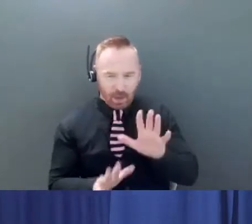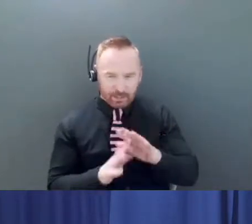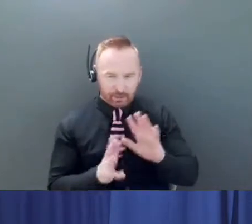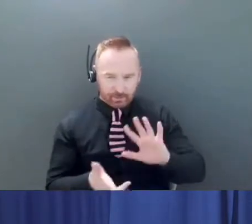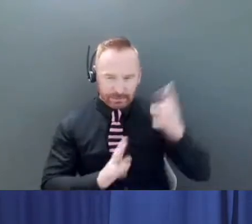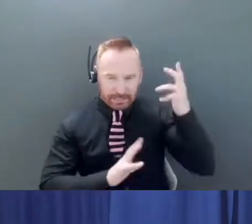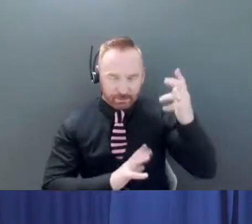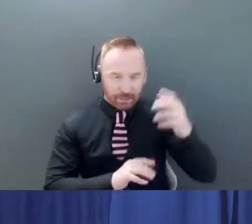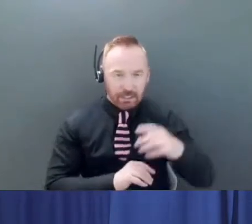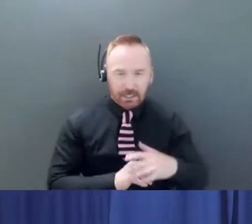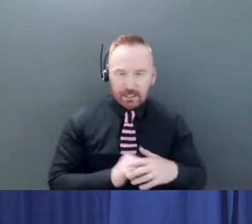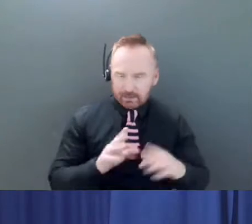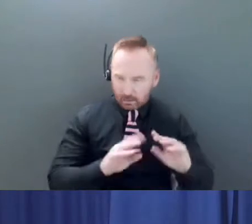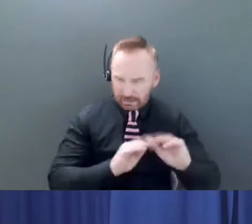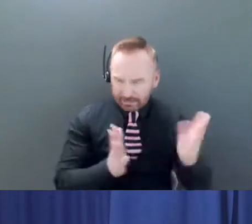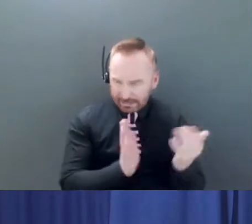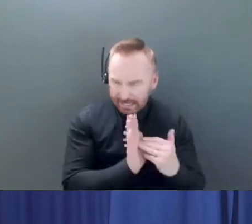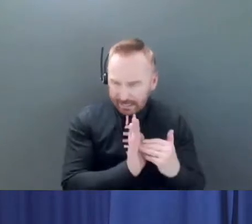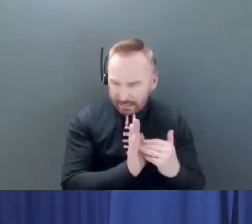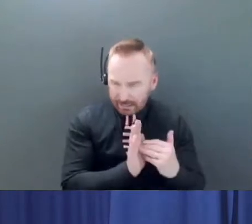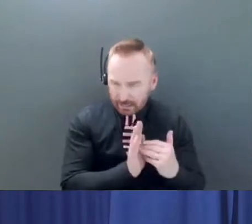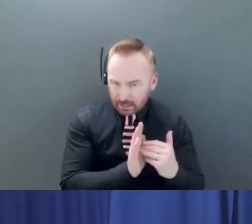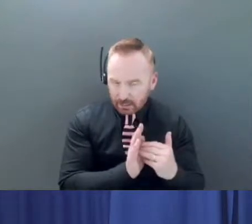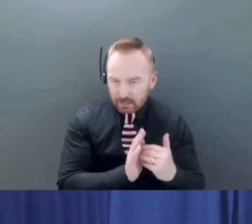I don't want to mess this up. So in the return to school,